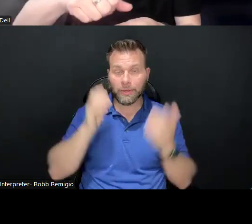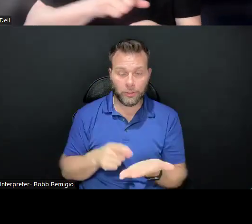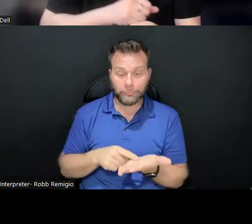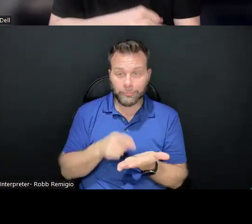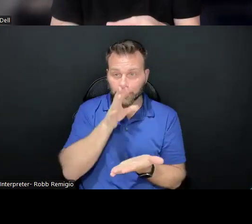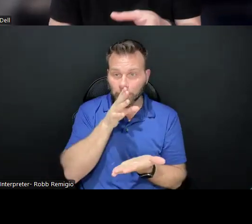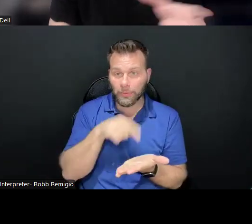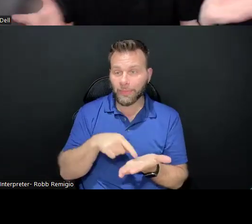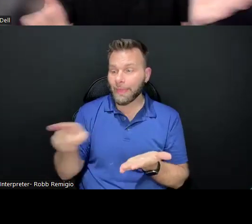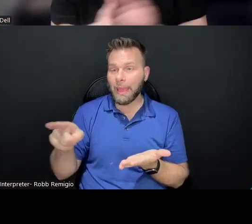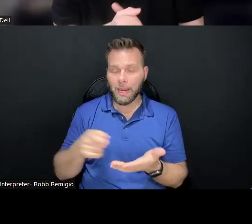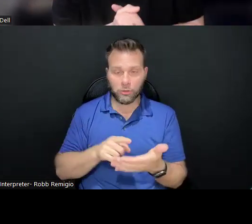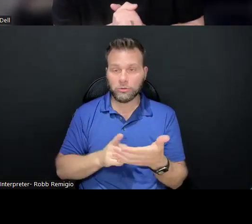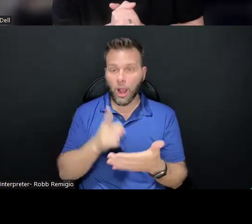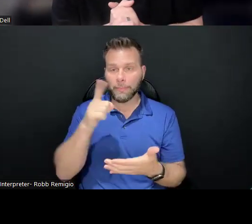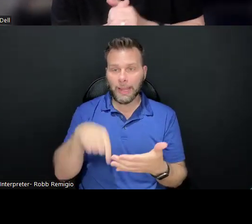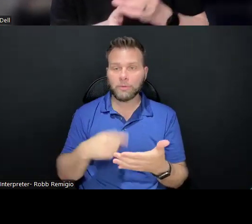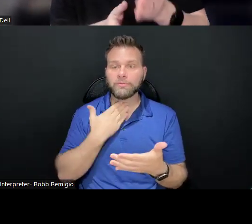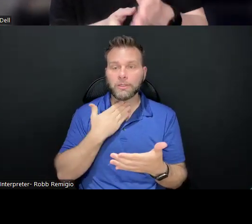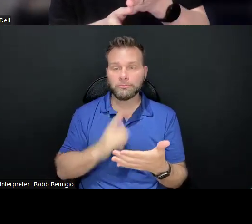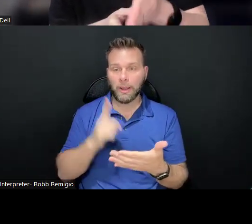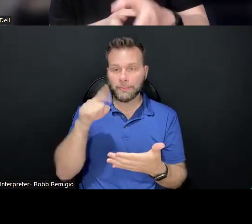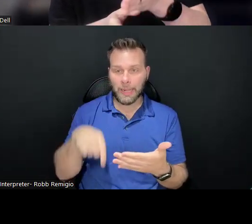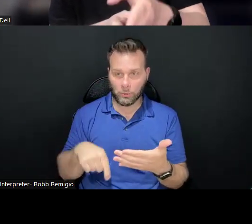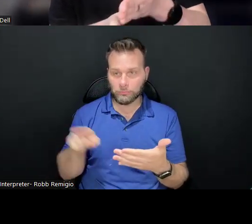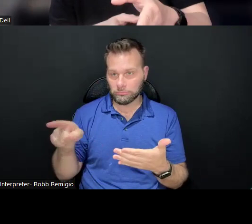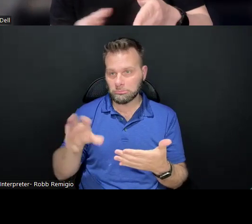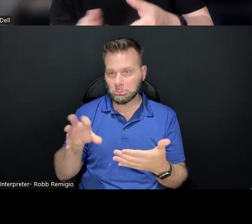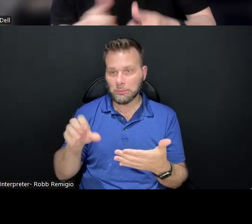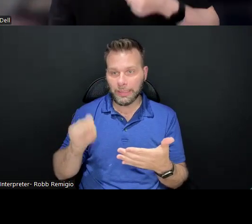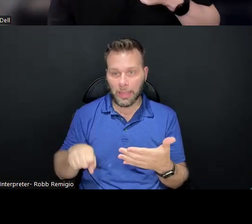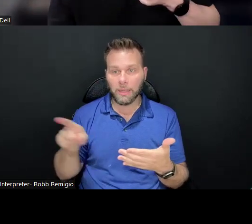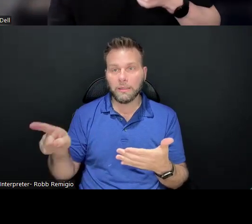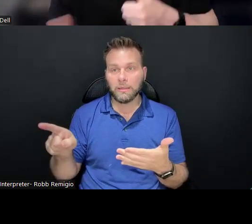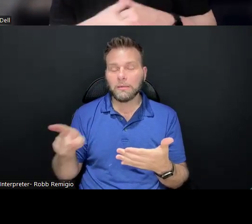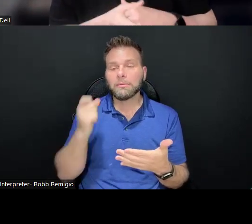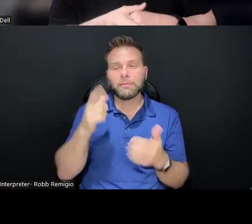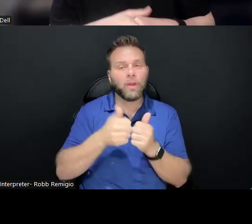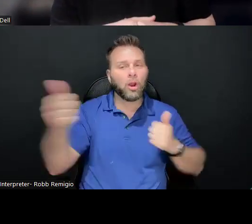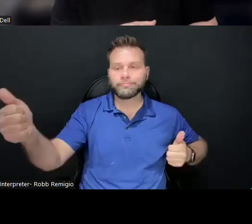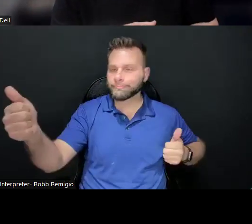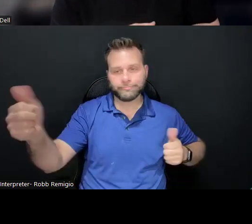onto the person and you can allow them to control the volume, and you can speak at a This however, does not work